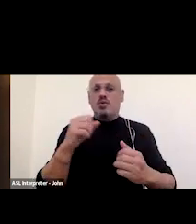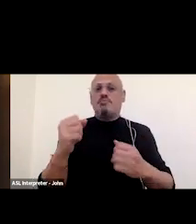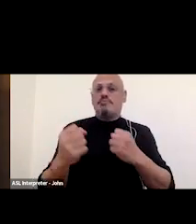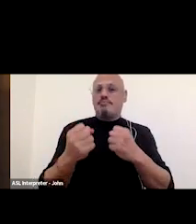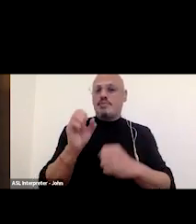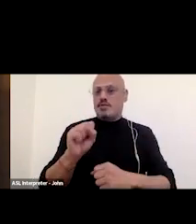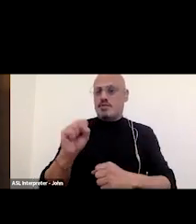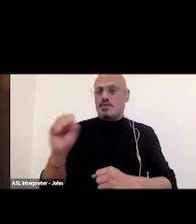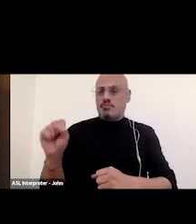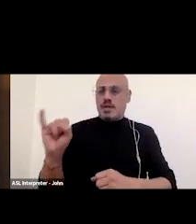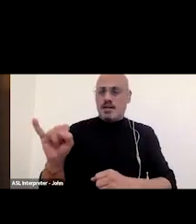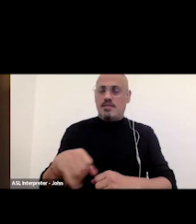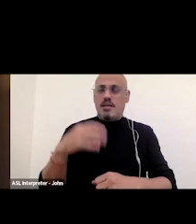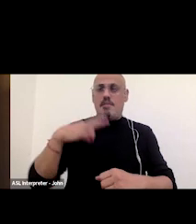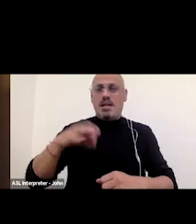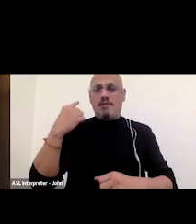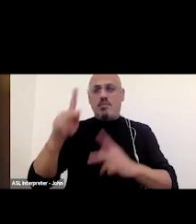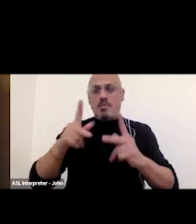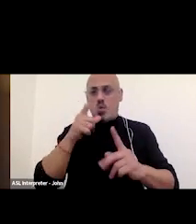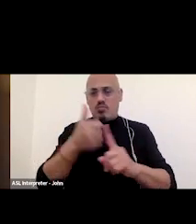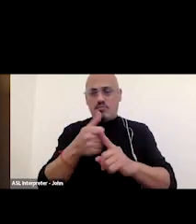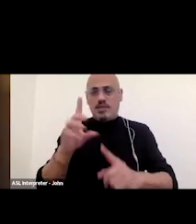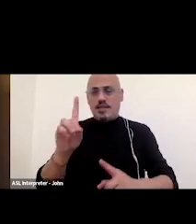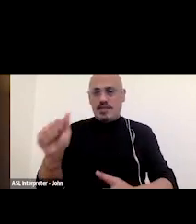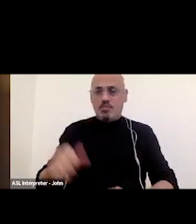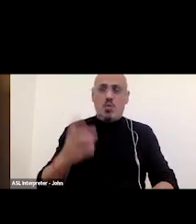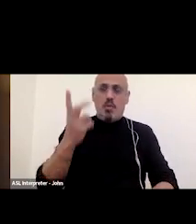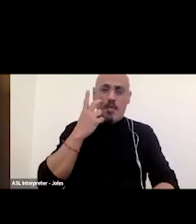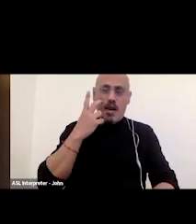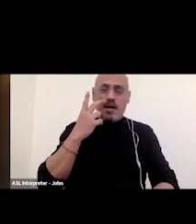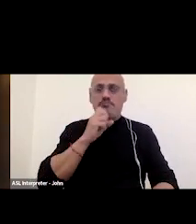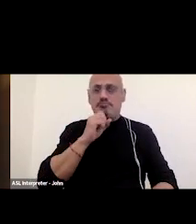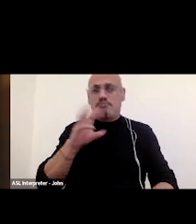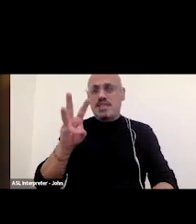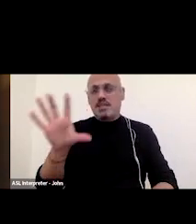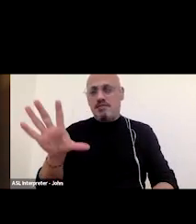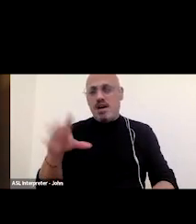which are benefits for folks who are disabled, blind, age 65 or older,